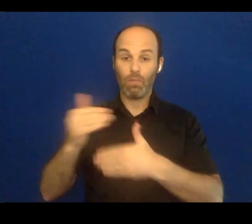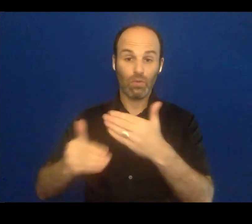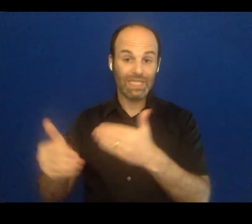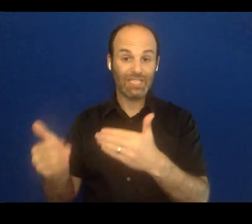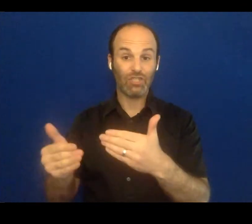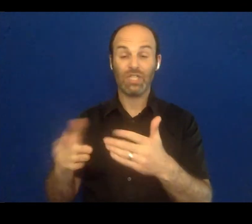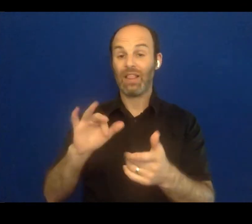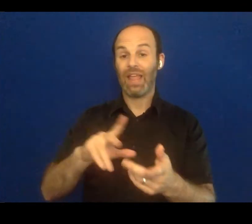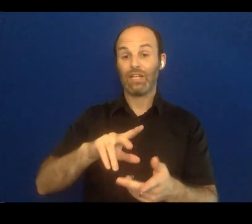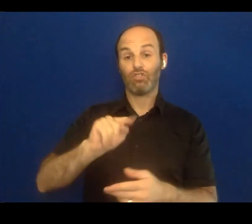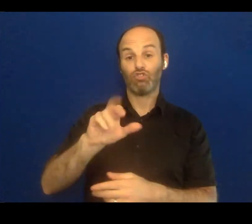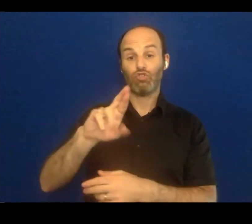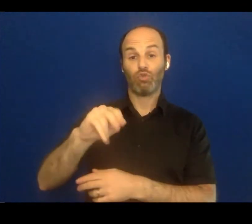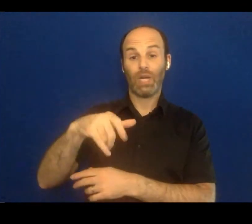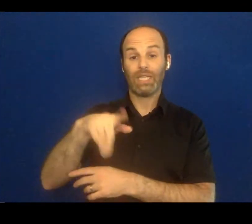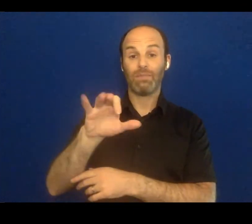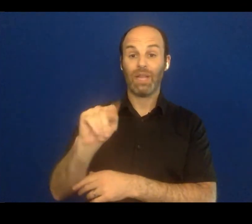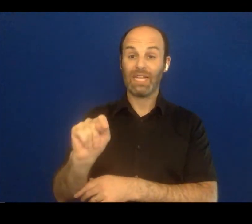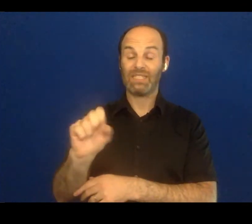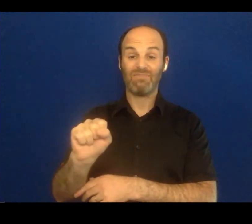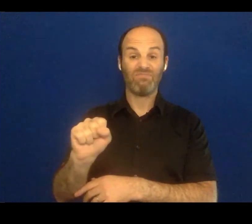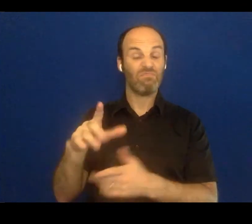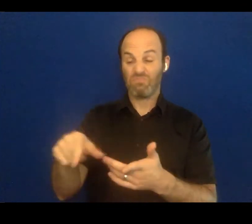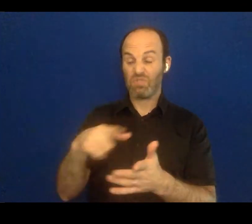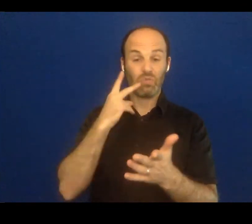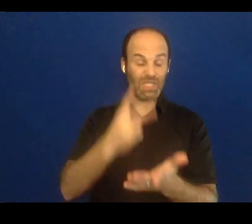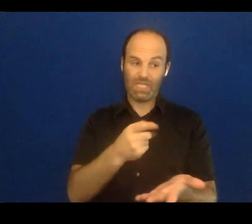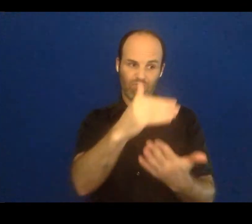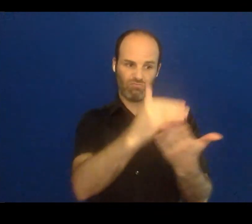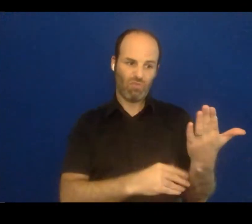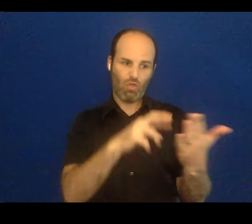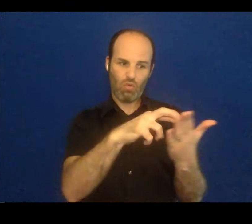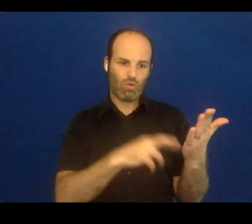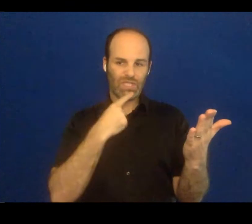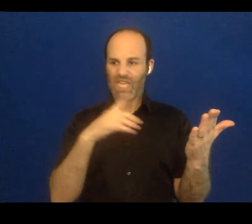ESPECIALLY FOR TRANSPLANTS AND CERTAIN CATEGORIES OF DISABLED